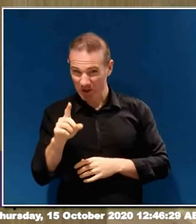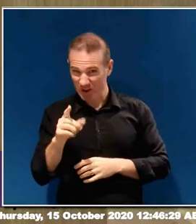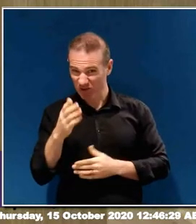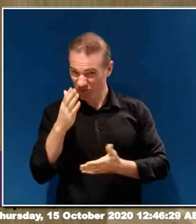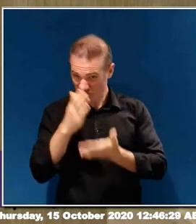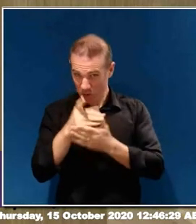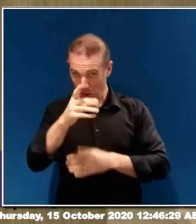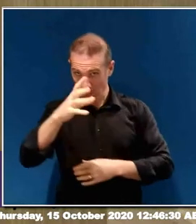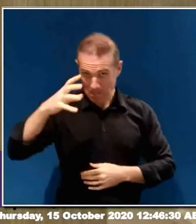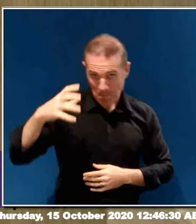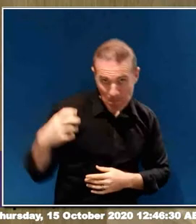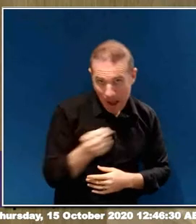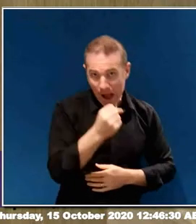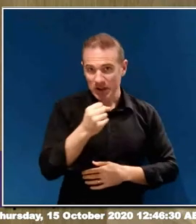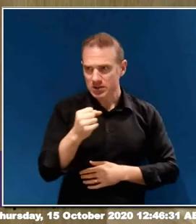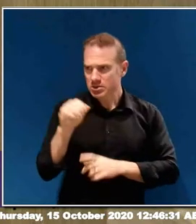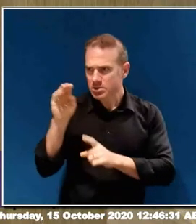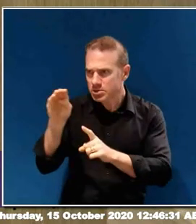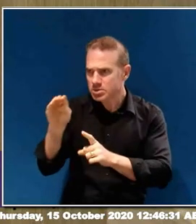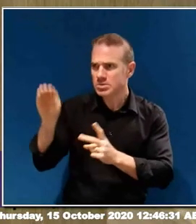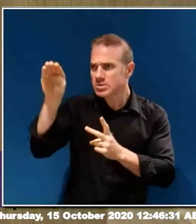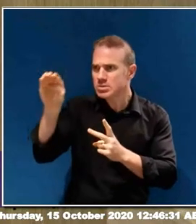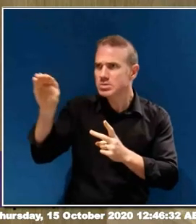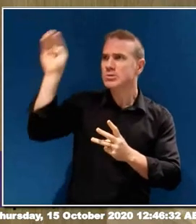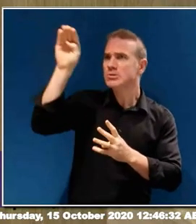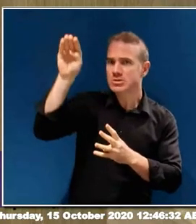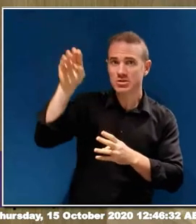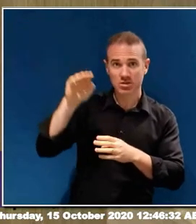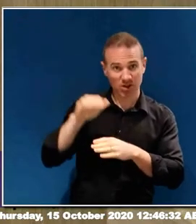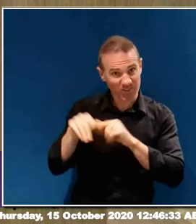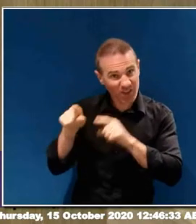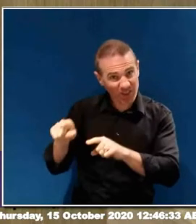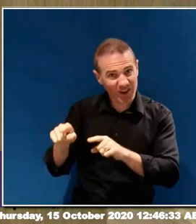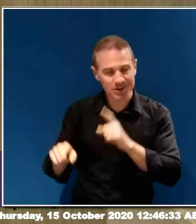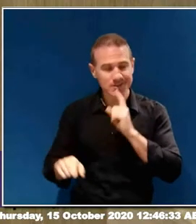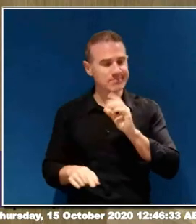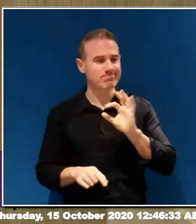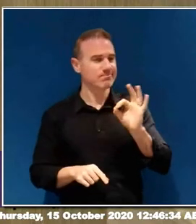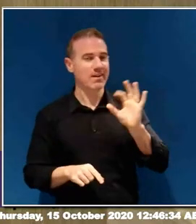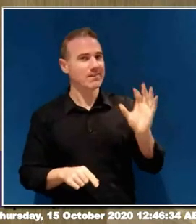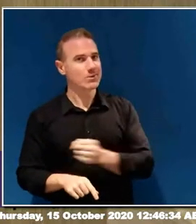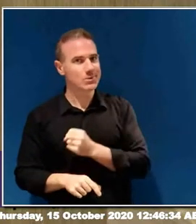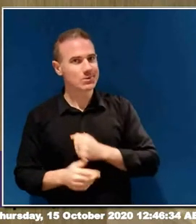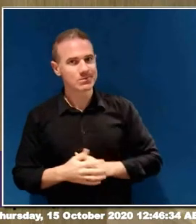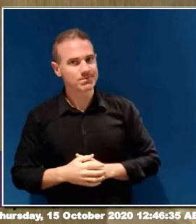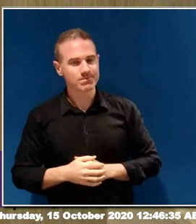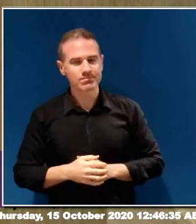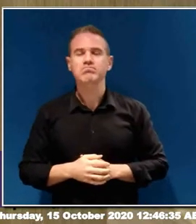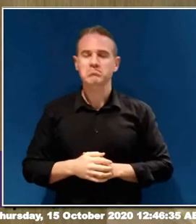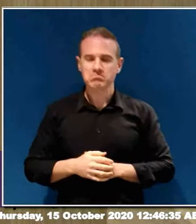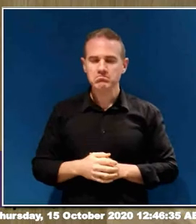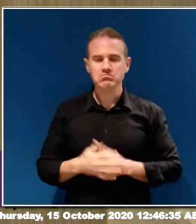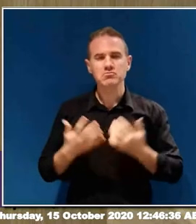So if a PEO is aware of a problem like that, that is comes to the